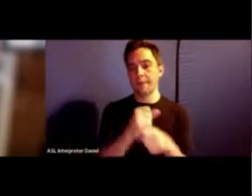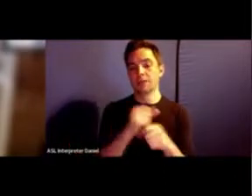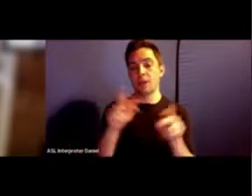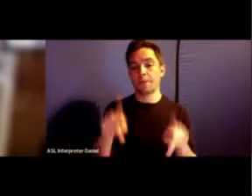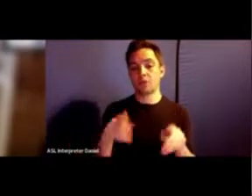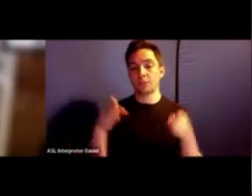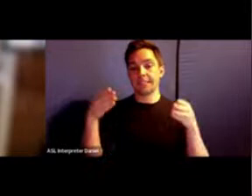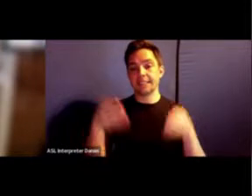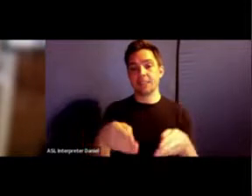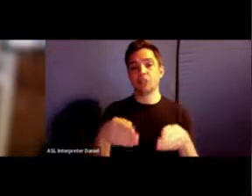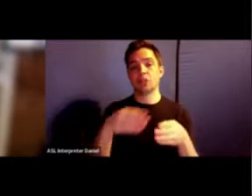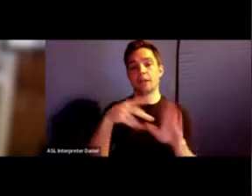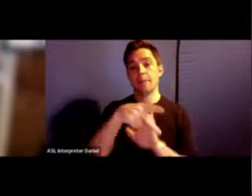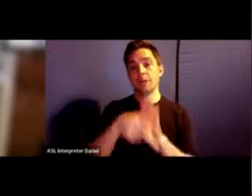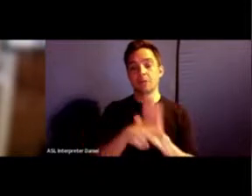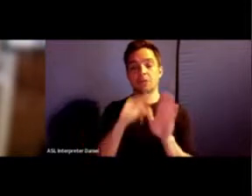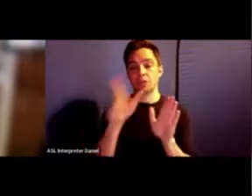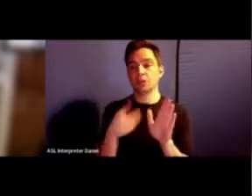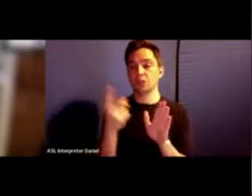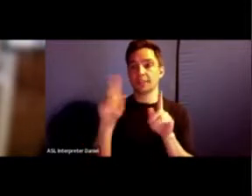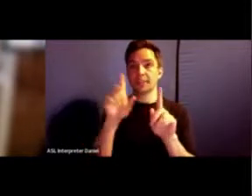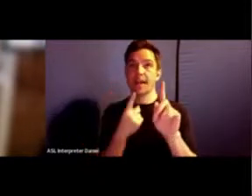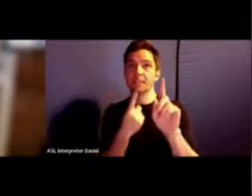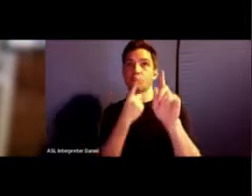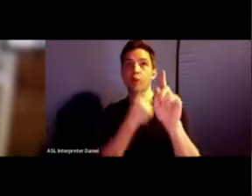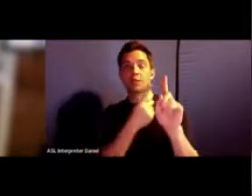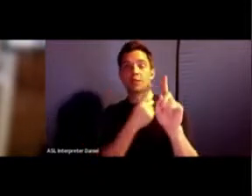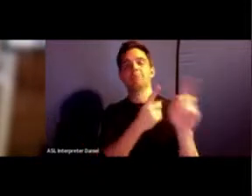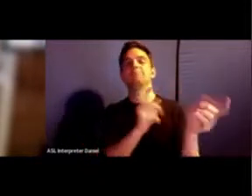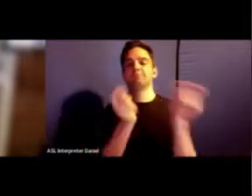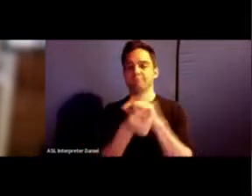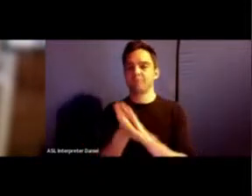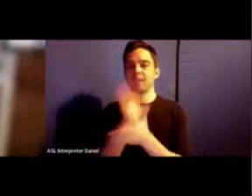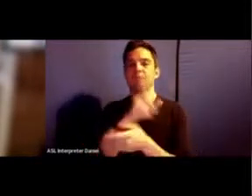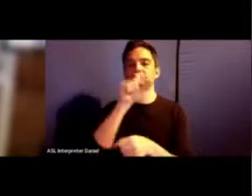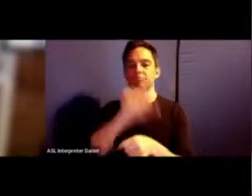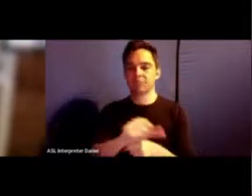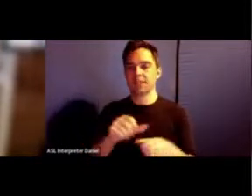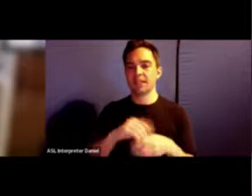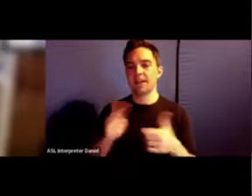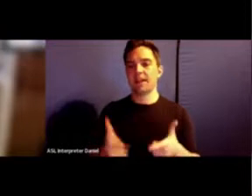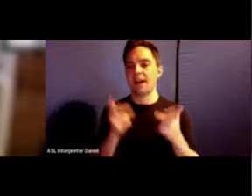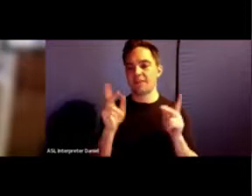principles not just an aspiration, but a reality in the lives of people across the